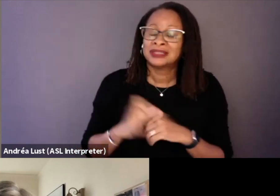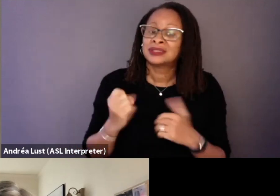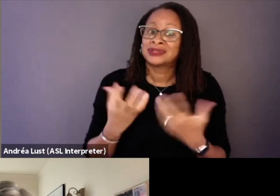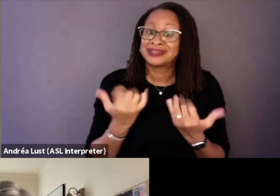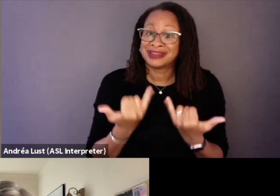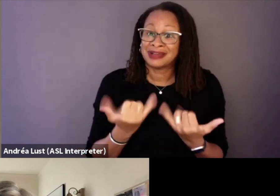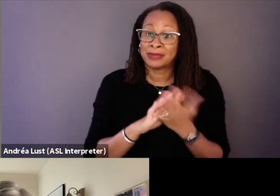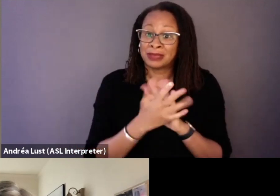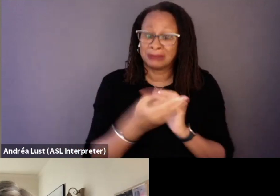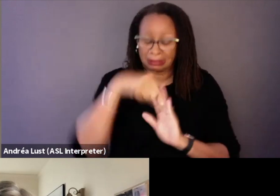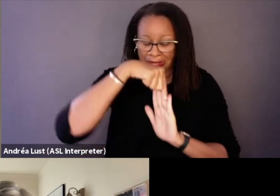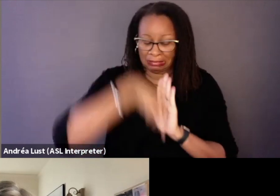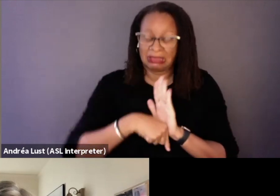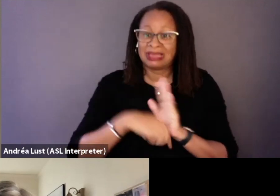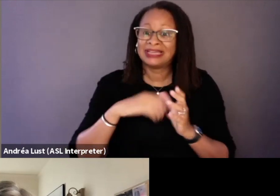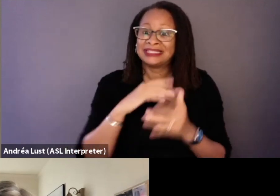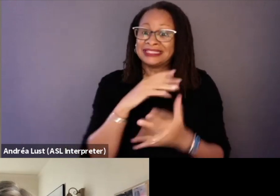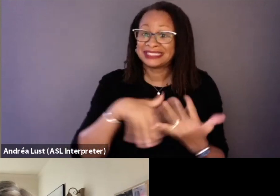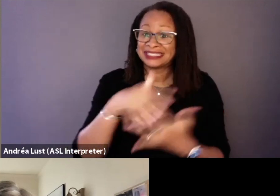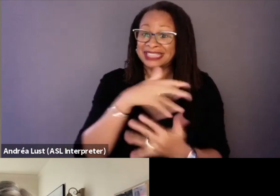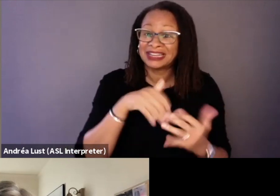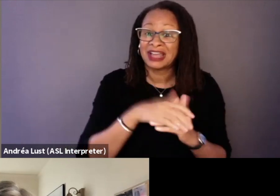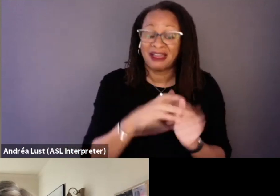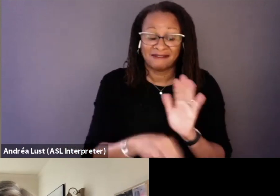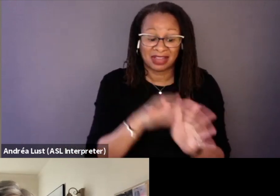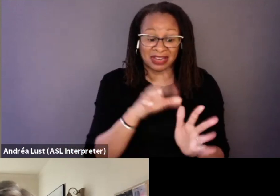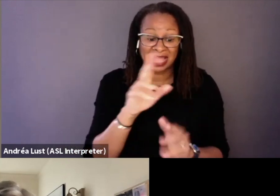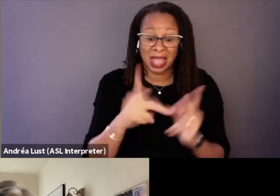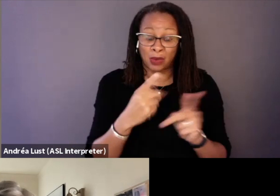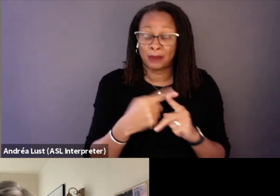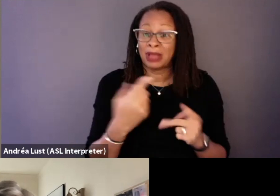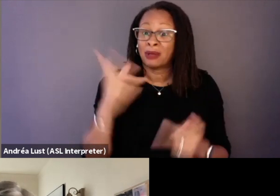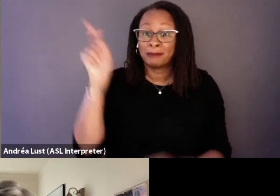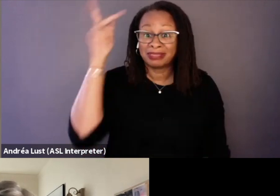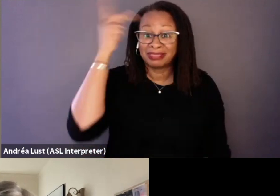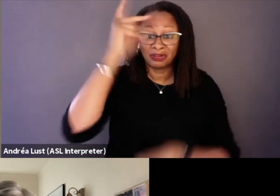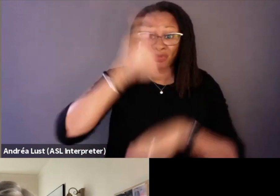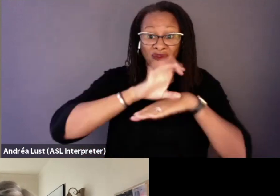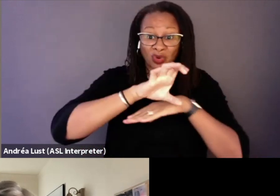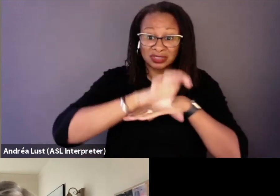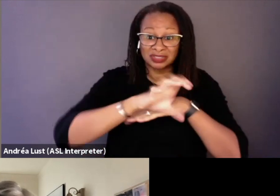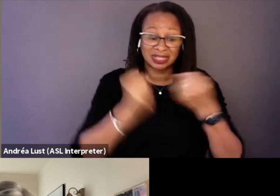finding out about the political forces that were also at play here,